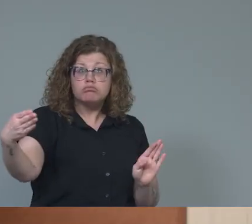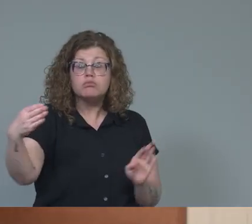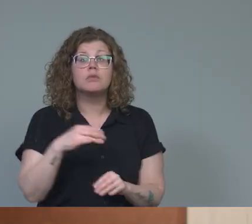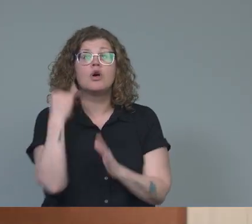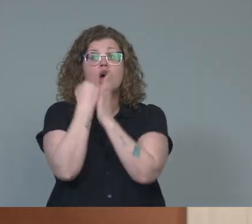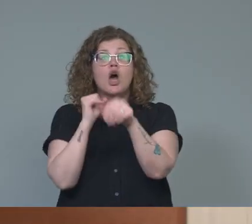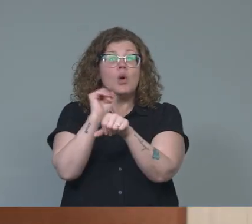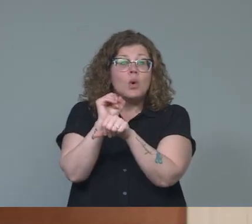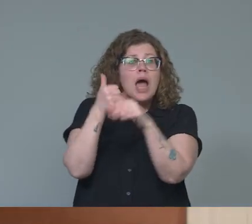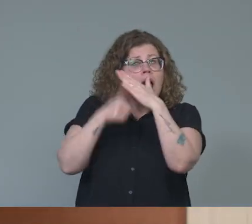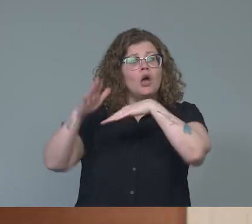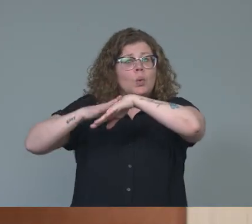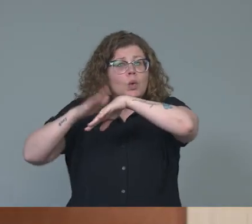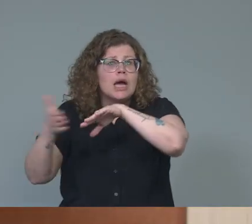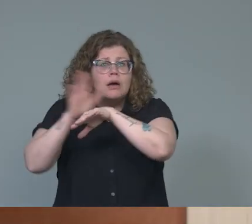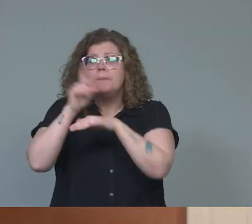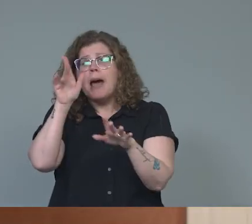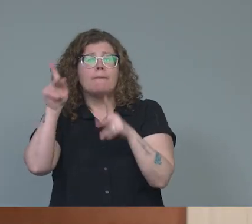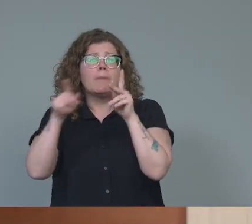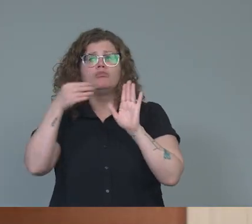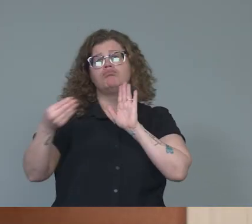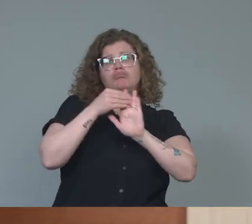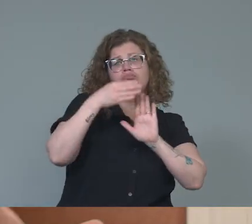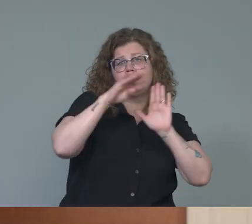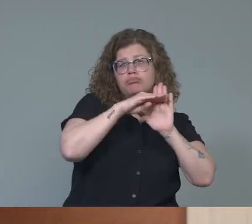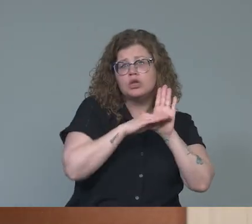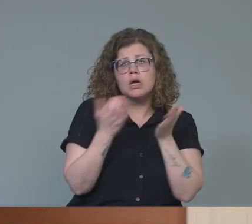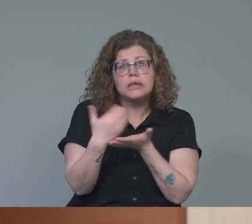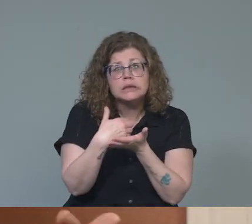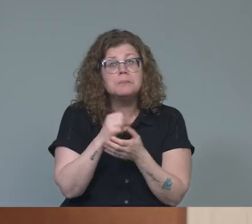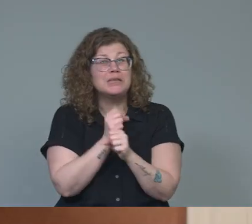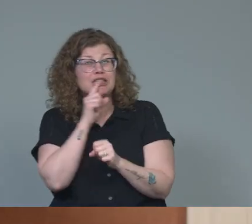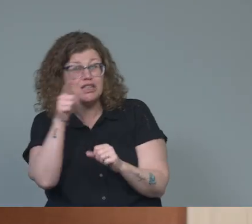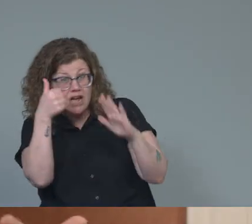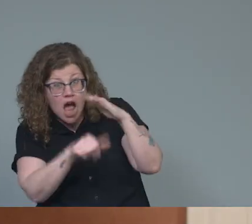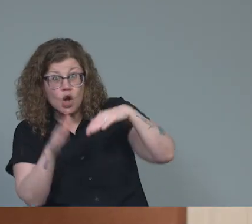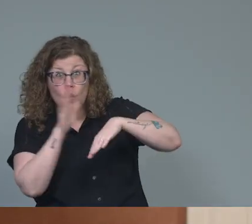a two-year warranty on any permanent artwork. That means that you're guaranteeing your work will be able